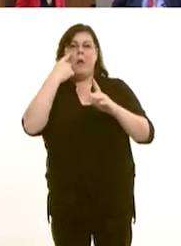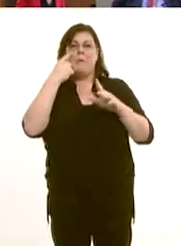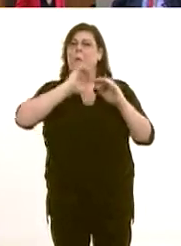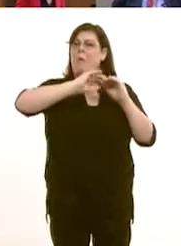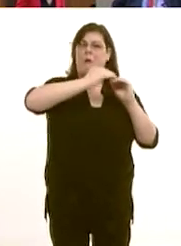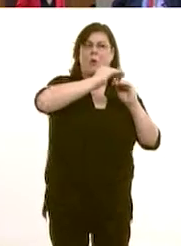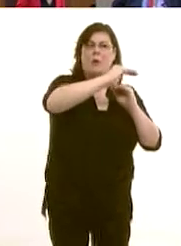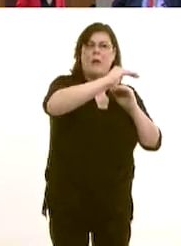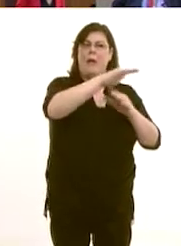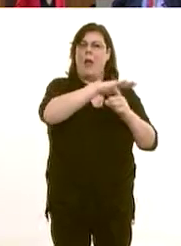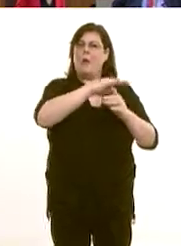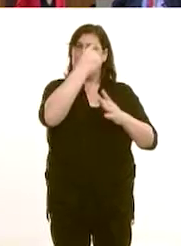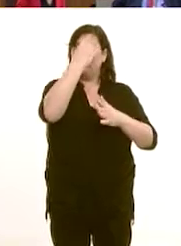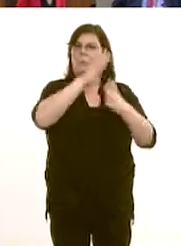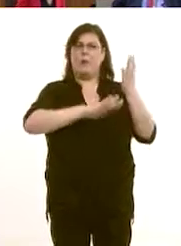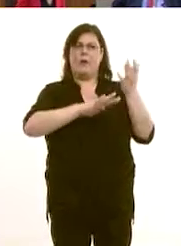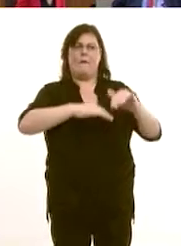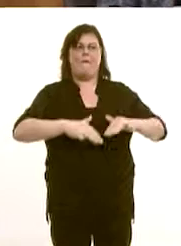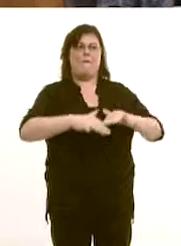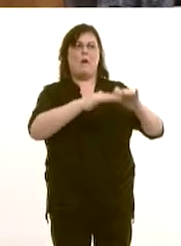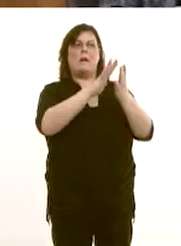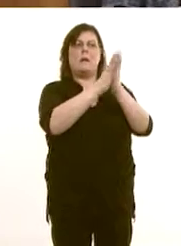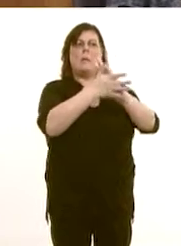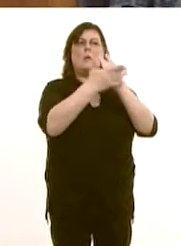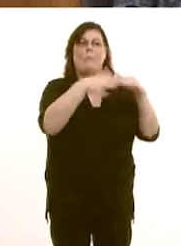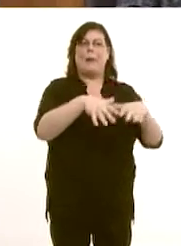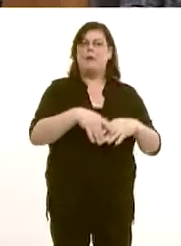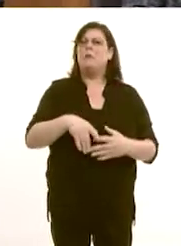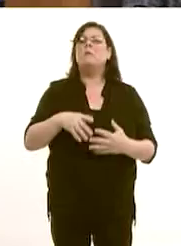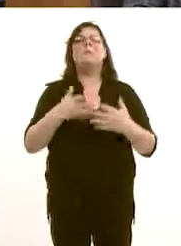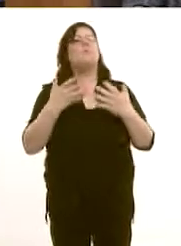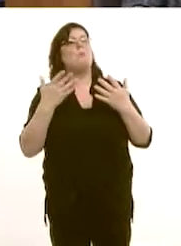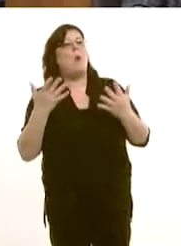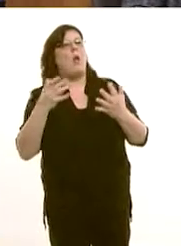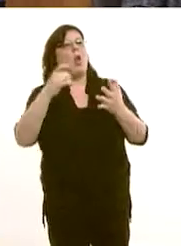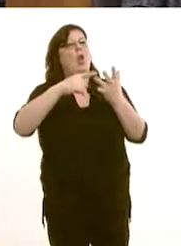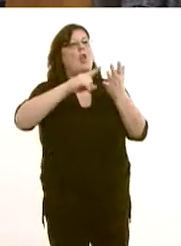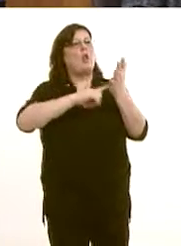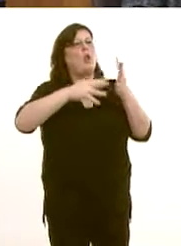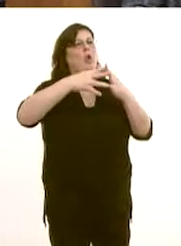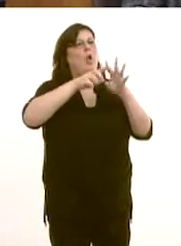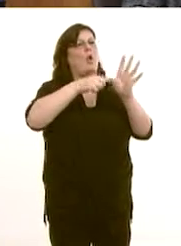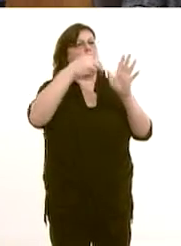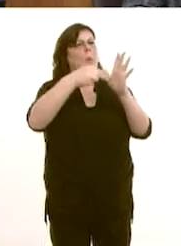Carwyn Jones: If we look at Colwyn Bay, of course, a great deal of work has been done there over the years.